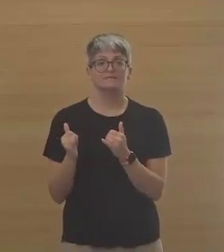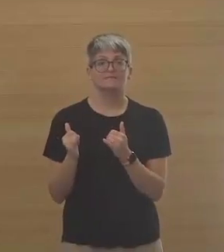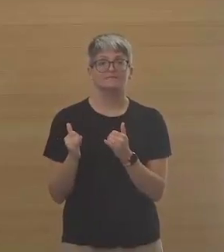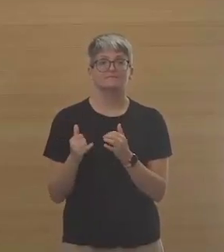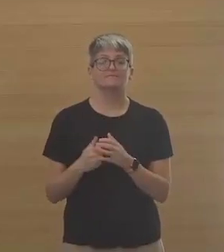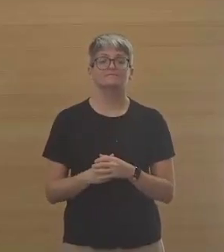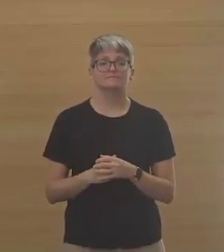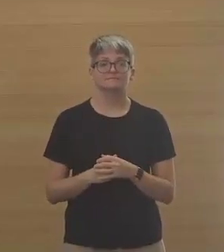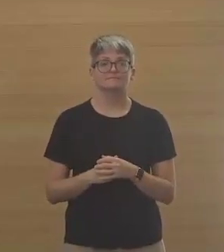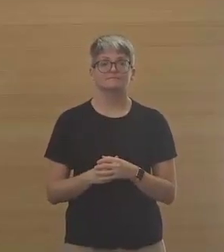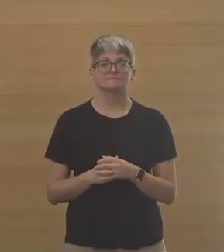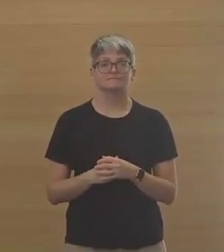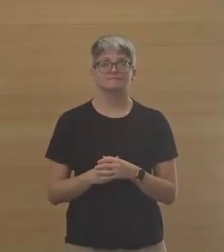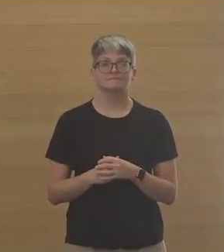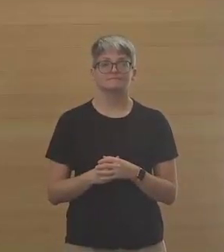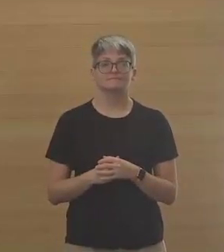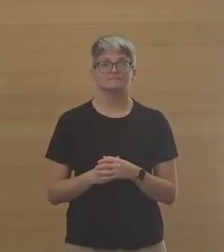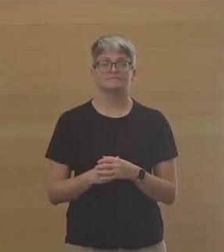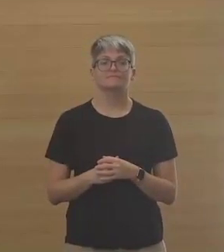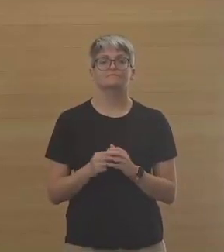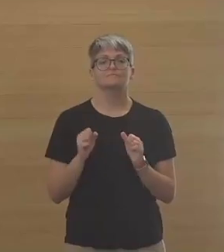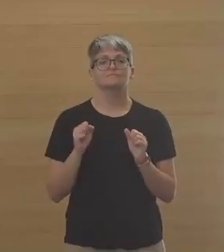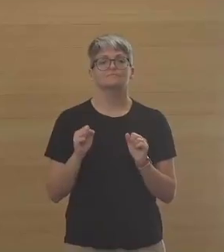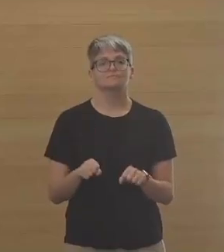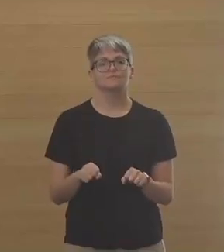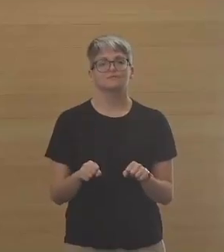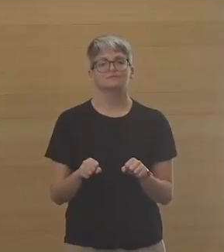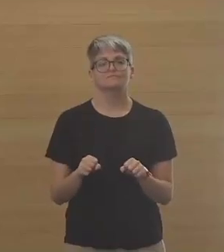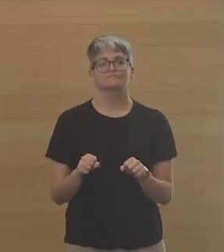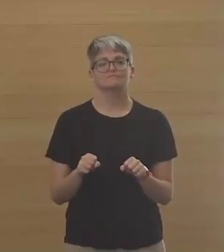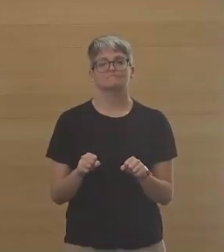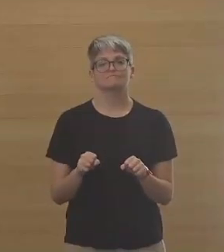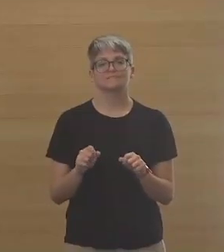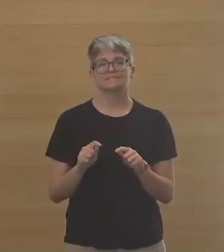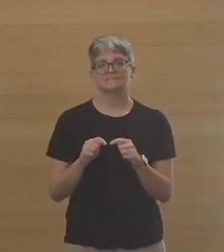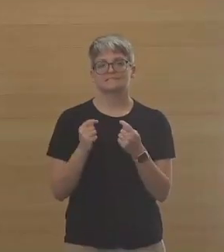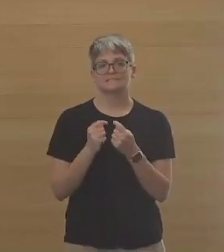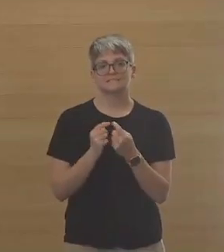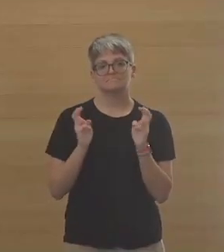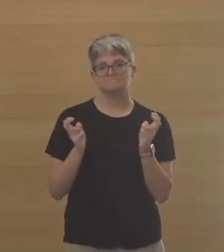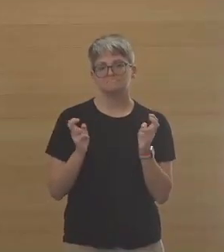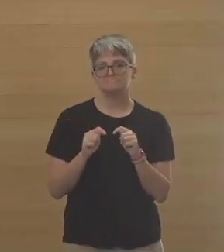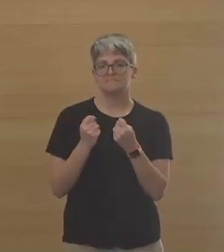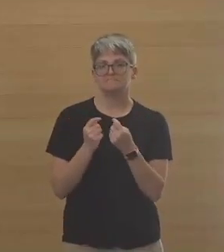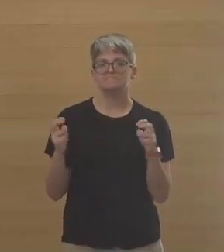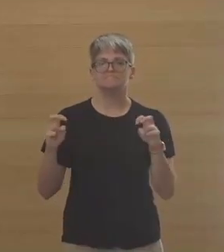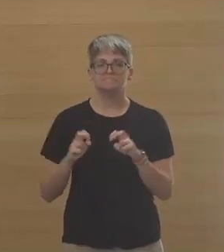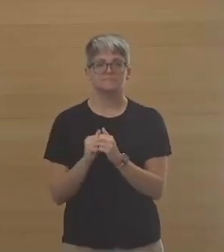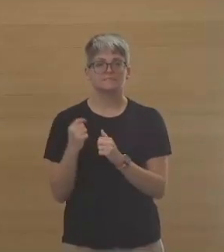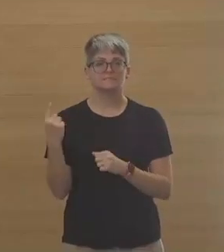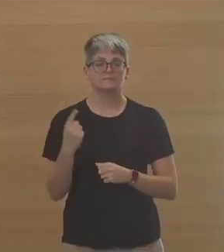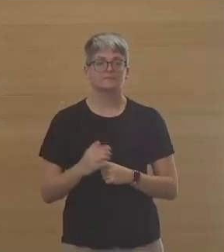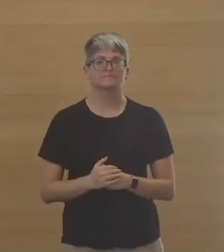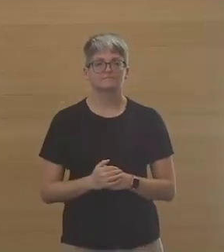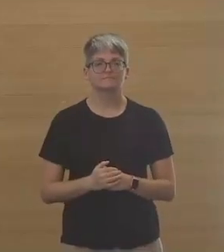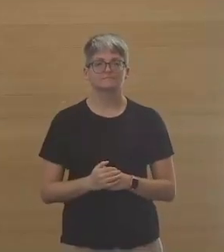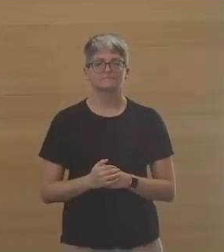You can team up with someone.